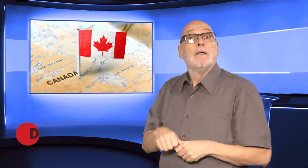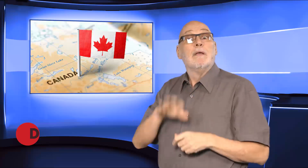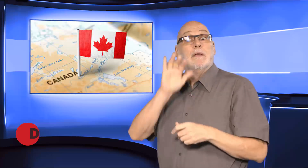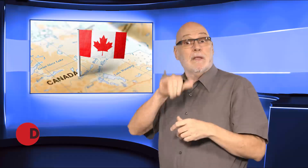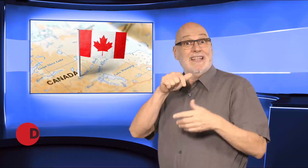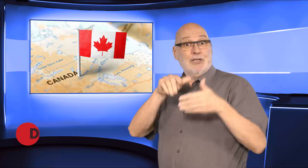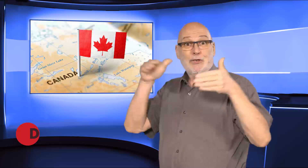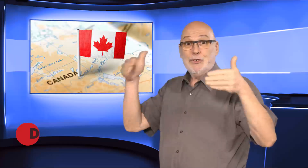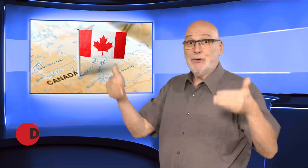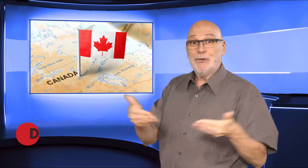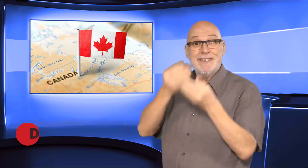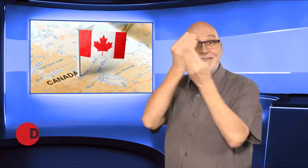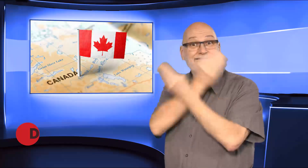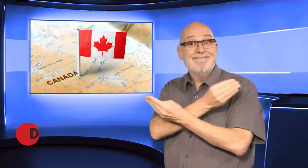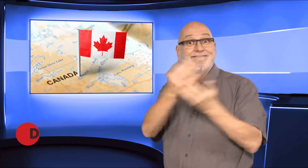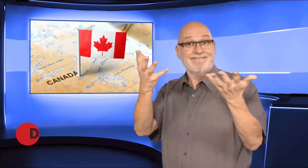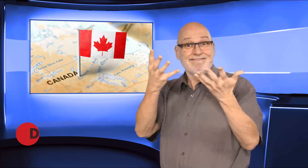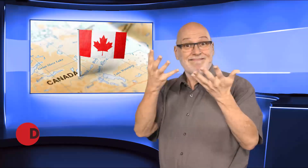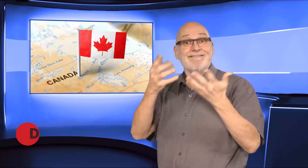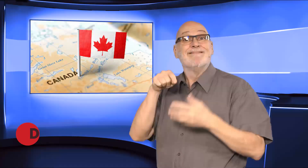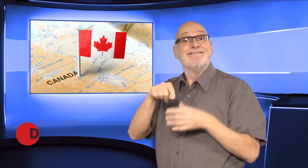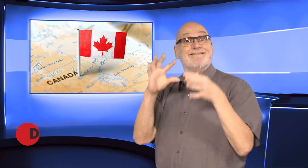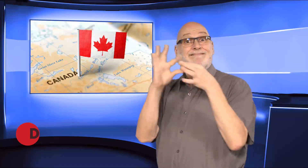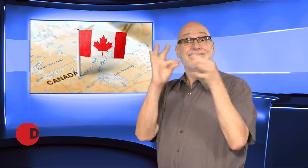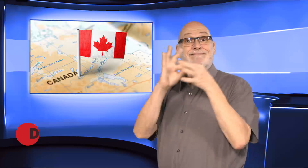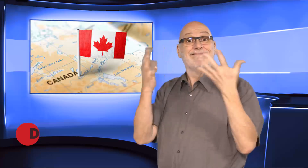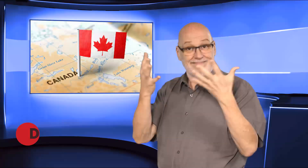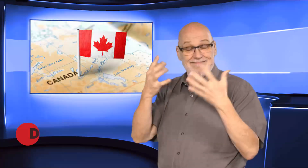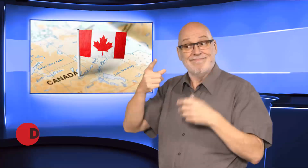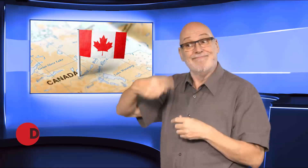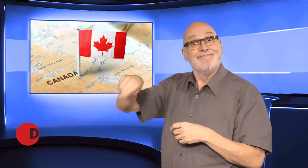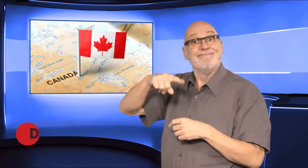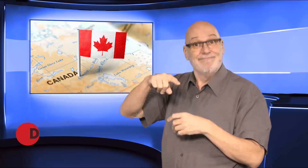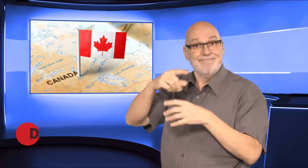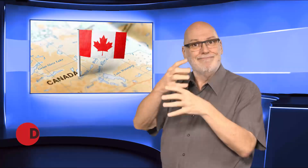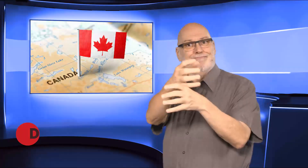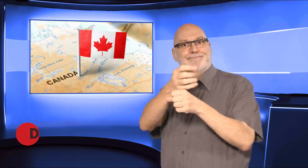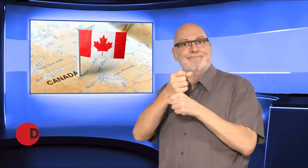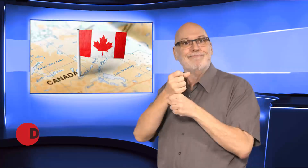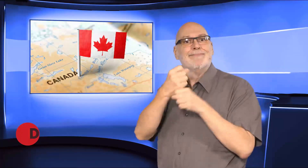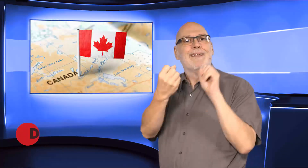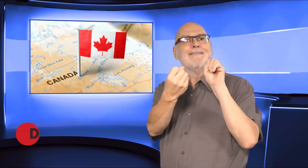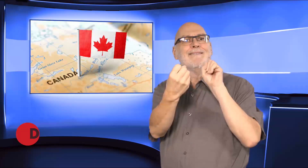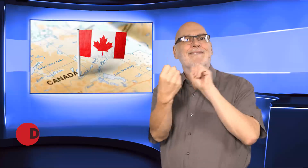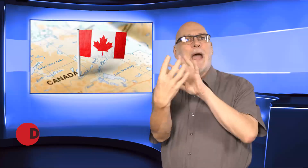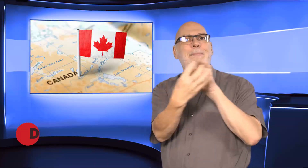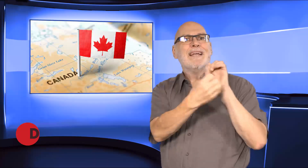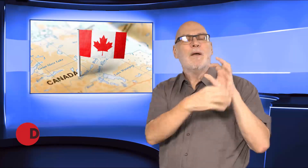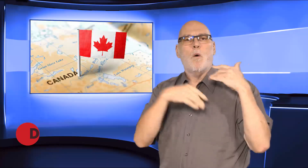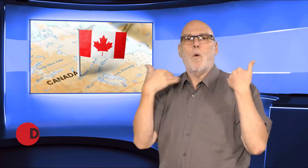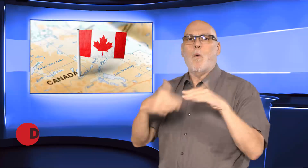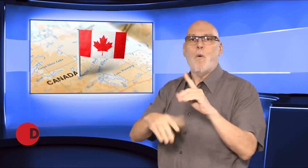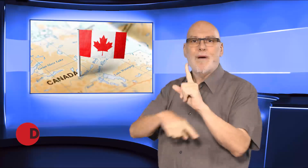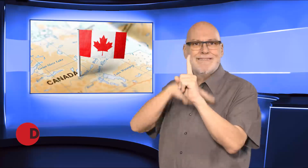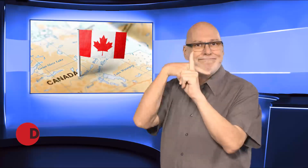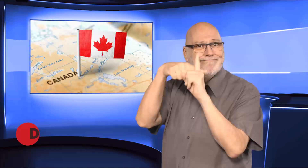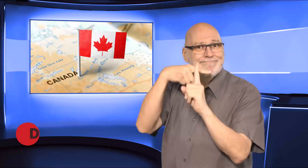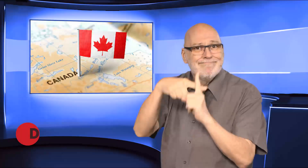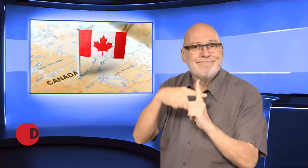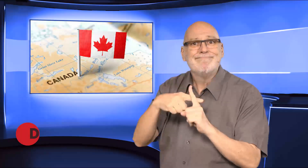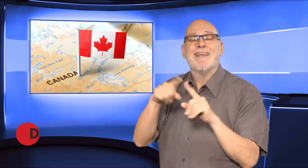In the introduction, they said they received positive feedback